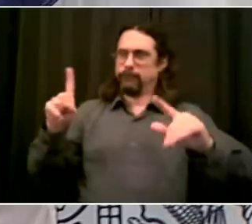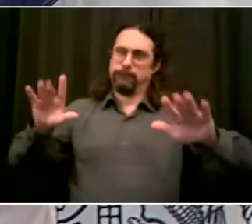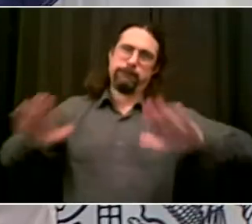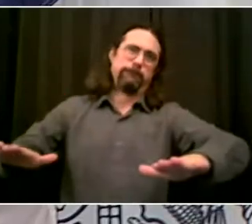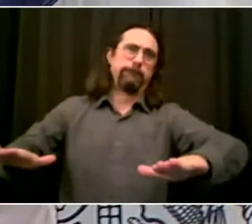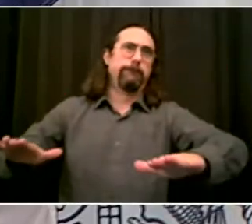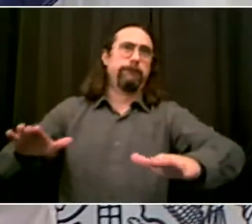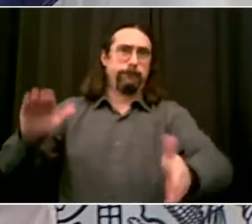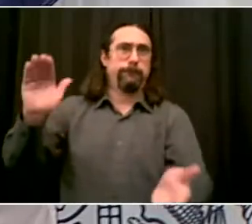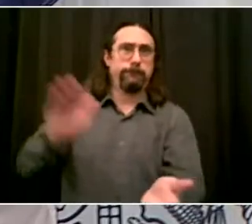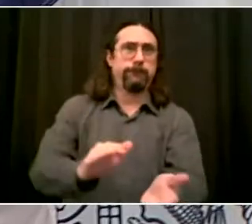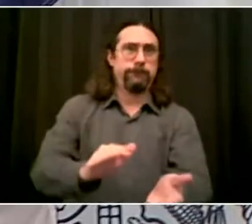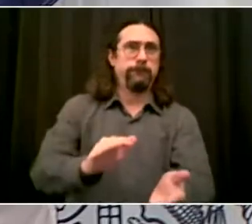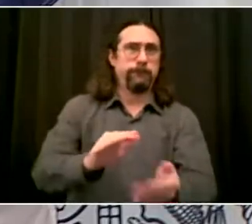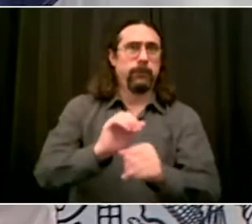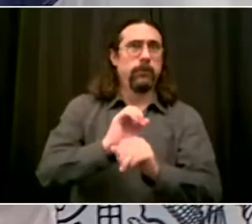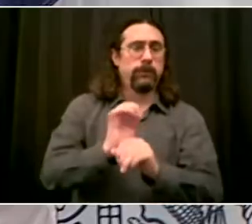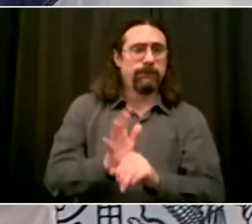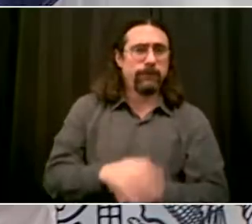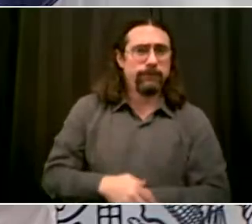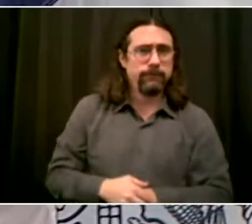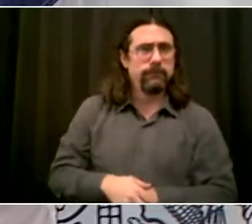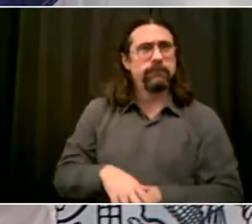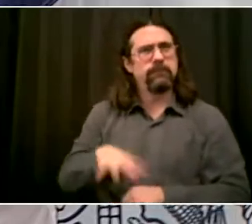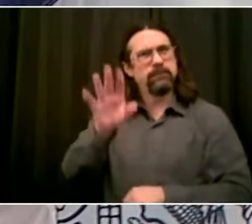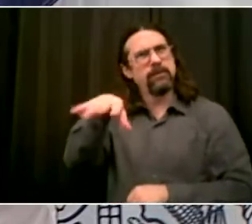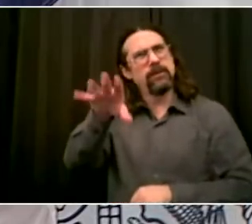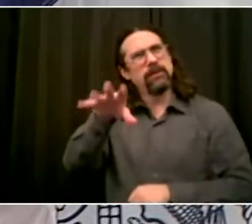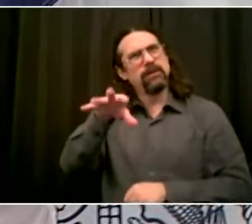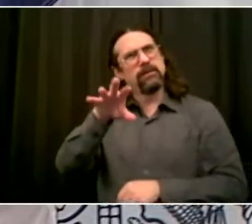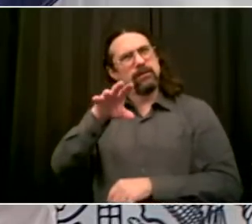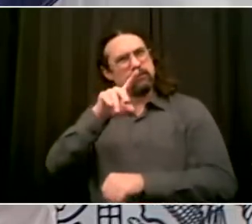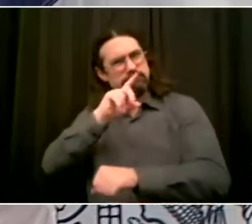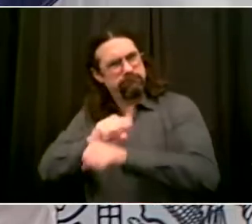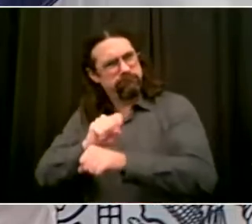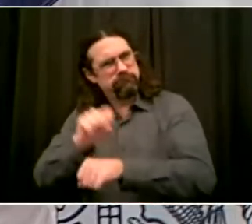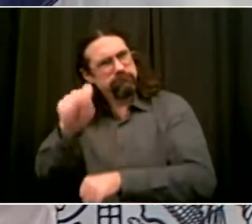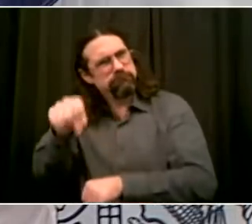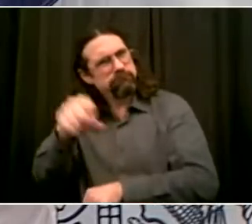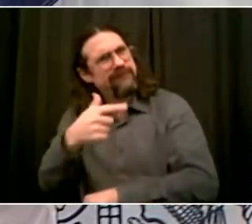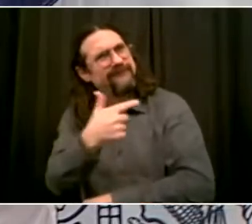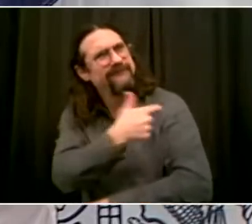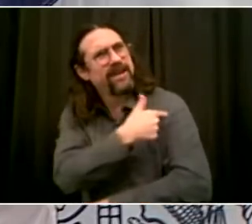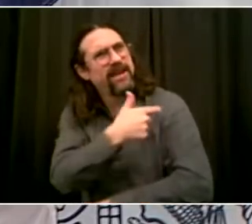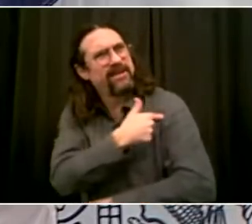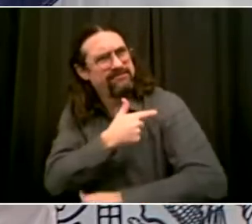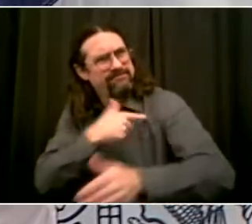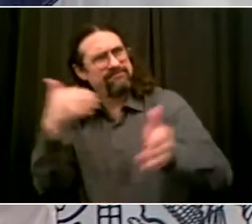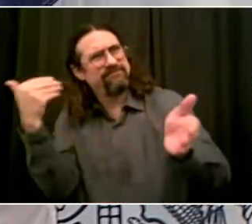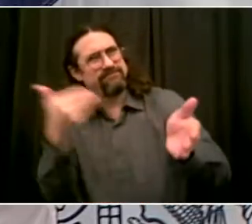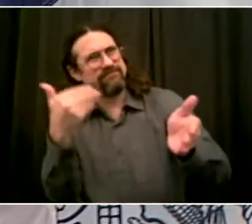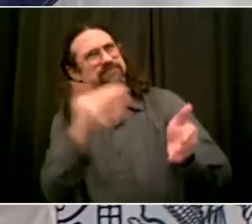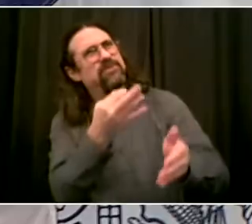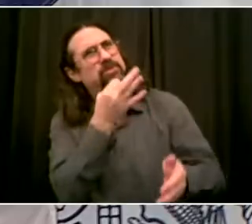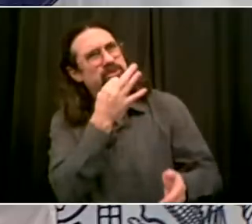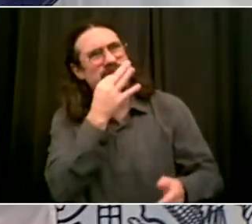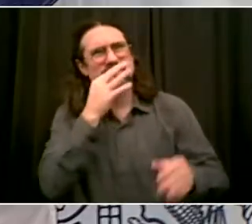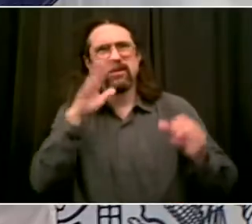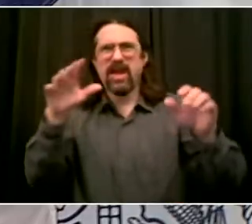ENERGIZES PEOPLE BUT OFCOURSE IS GOING TO TAKE MONTHS BEFORE EVERYONE WHO